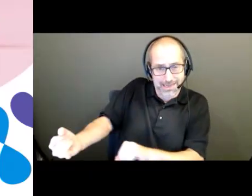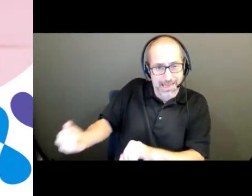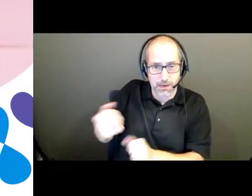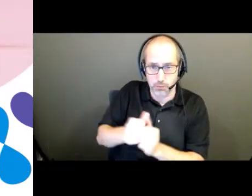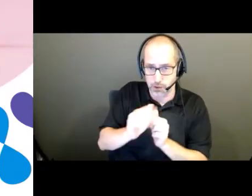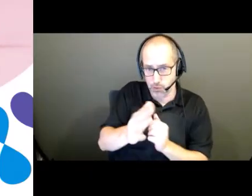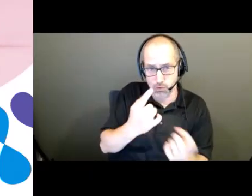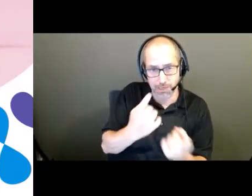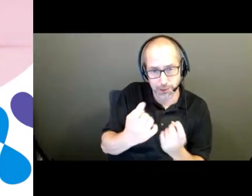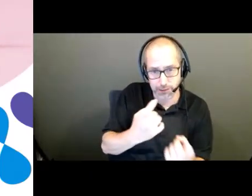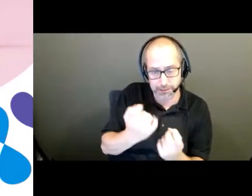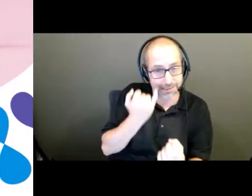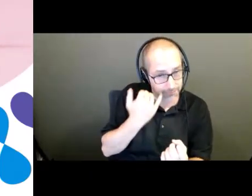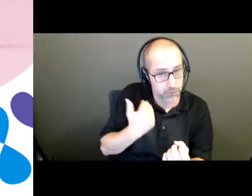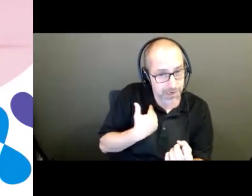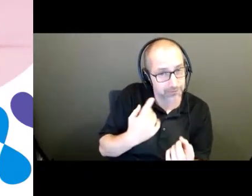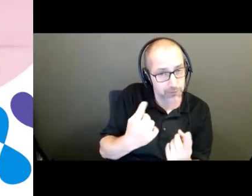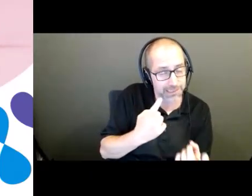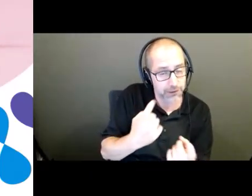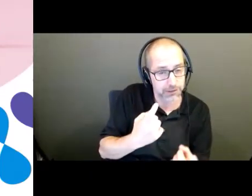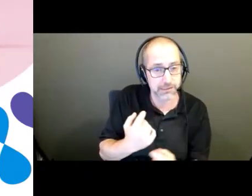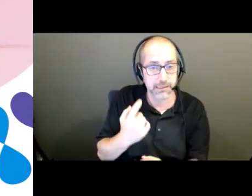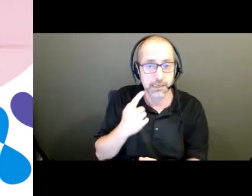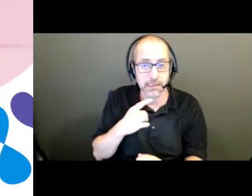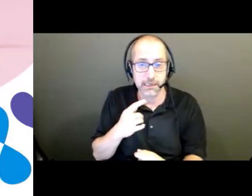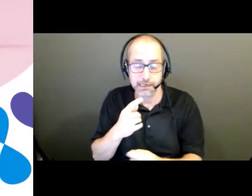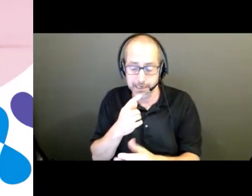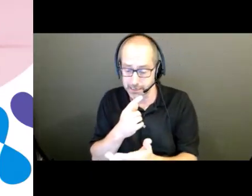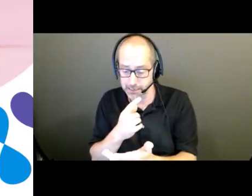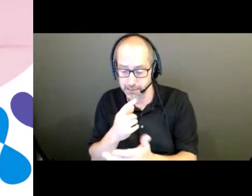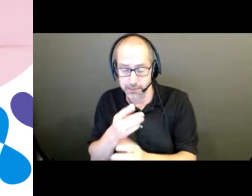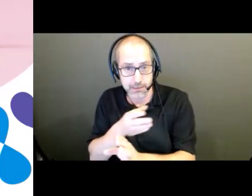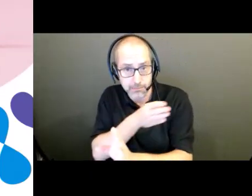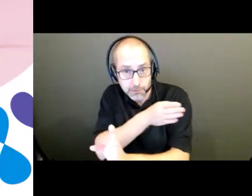In the weeks, days leading up to a deadline, we become really busy with